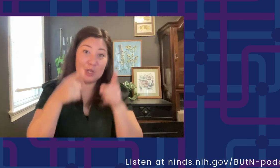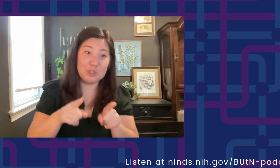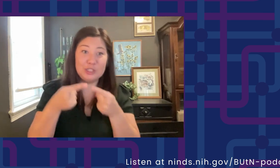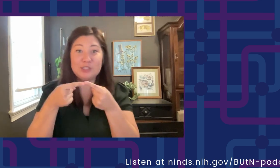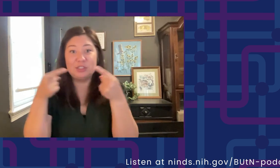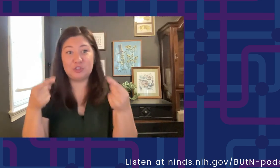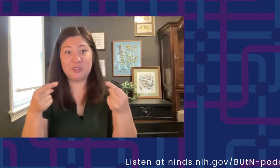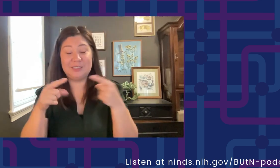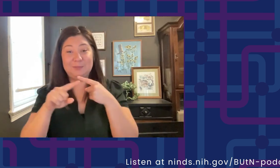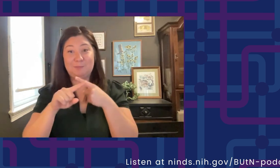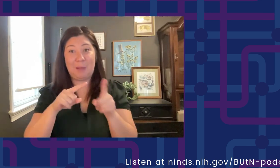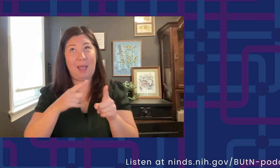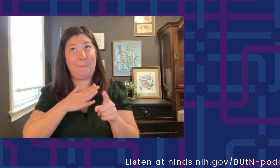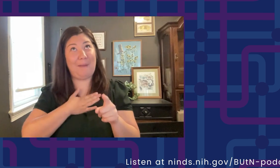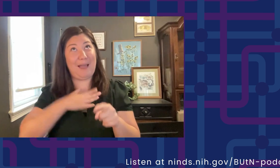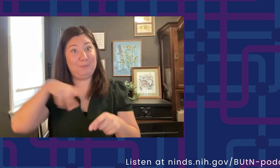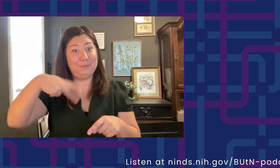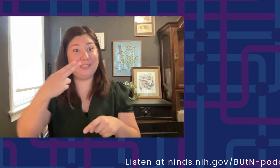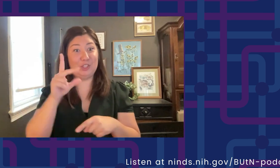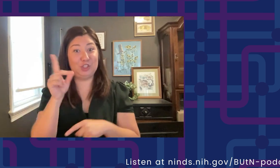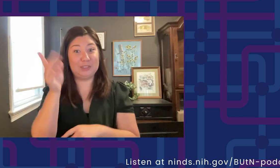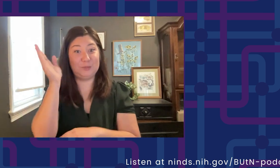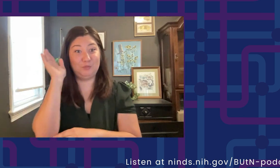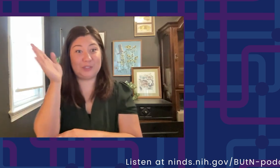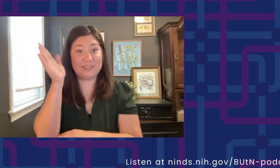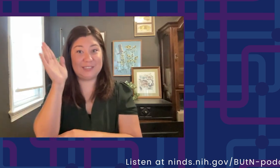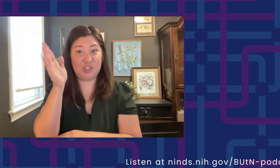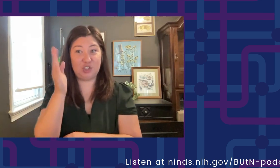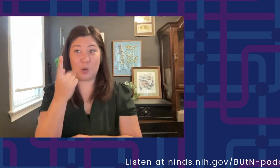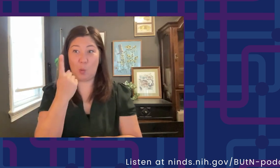Some people will agree, some people will disagree, but for my PhD